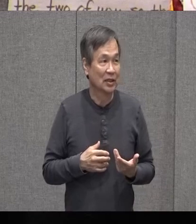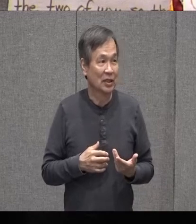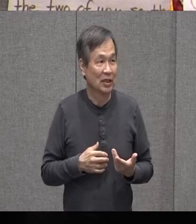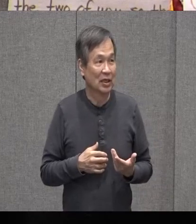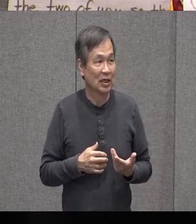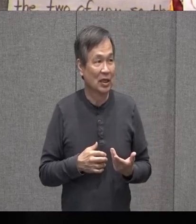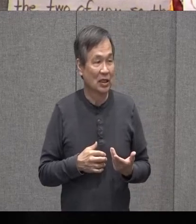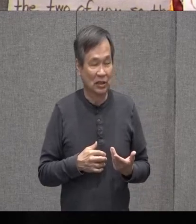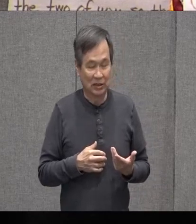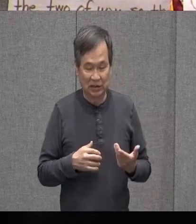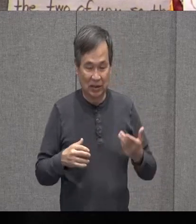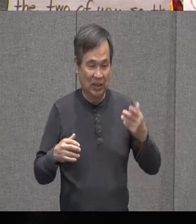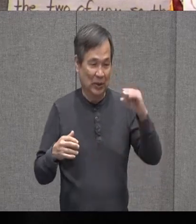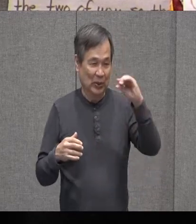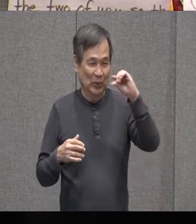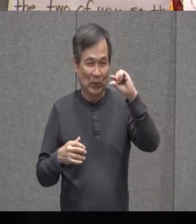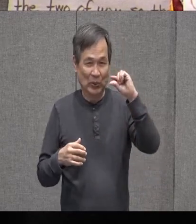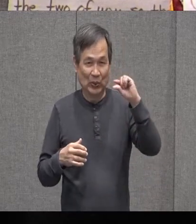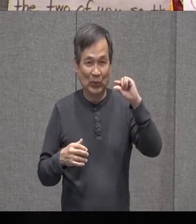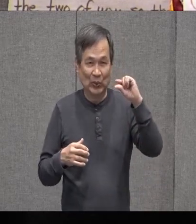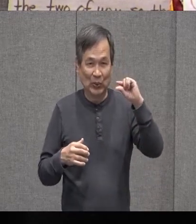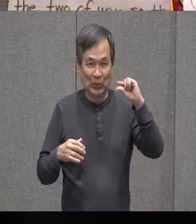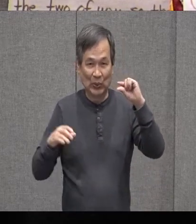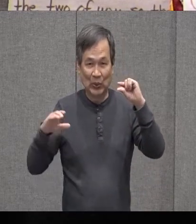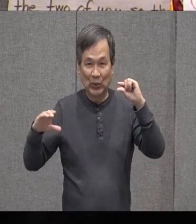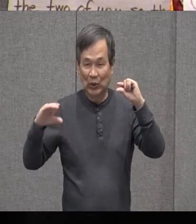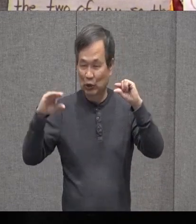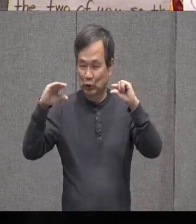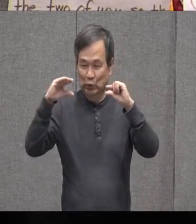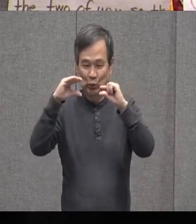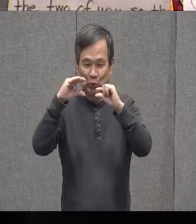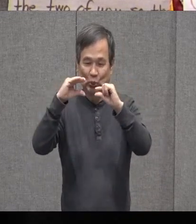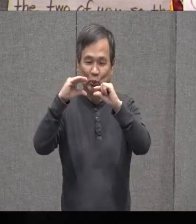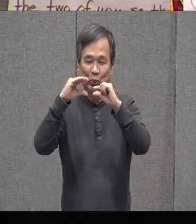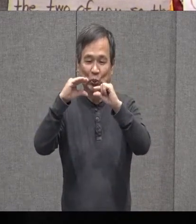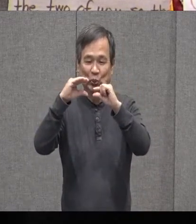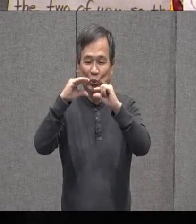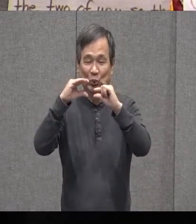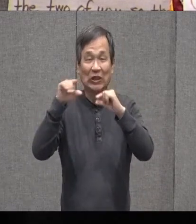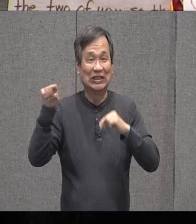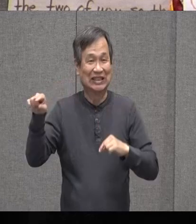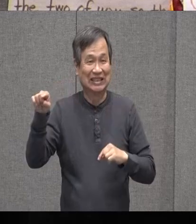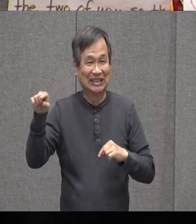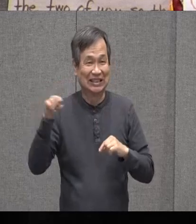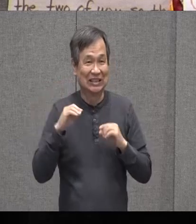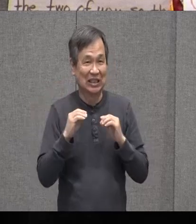Just comparing my stack and knowing that she probably had a slightly bigger